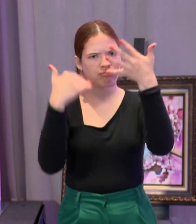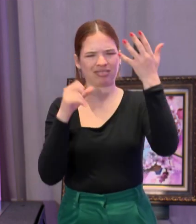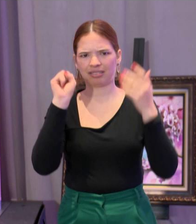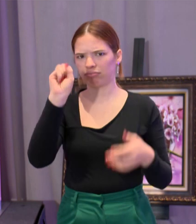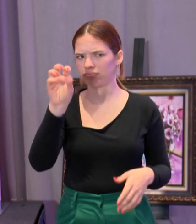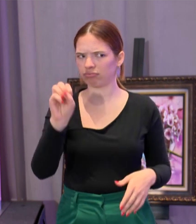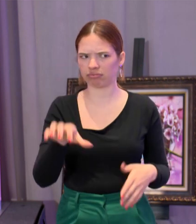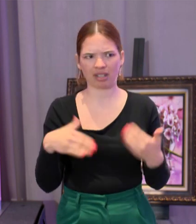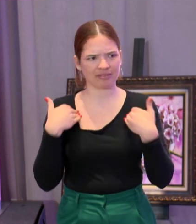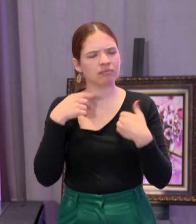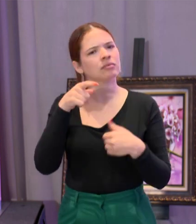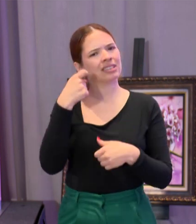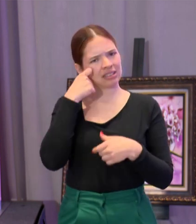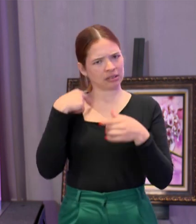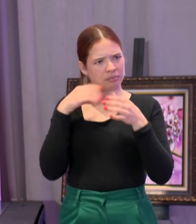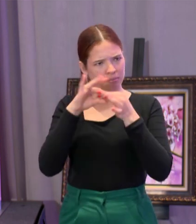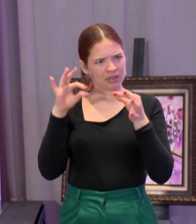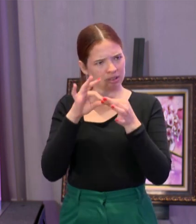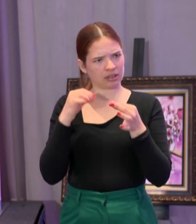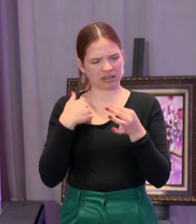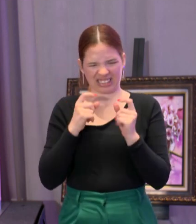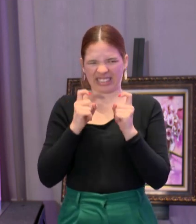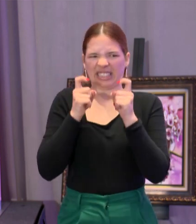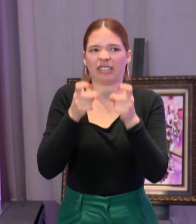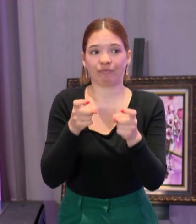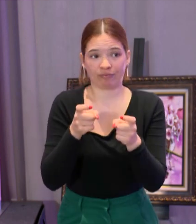IT WAS 111 YEARS AGO WHEN THE